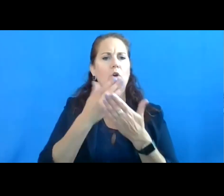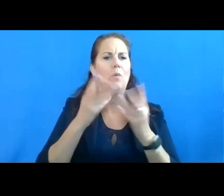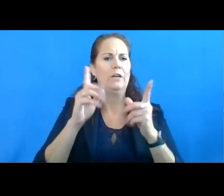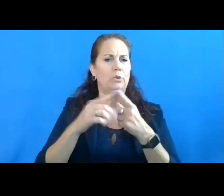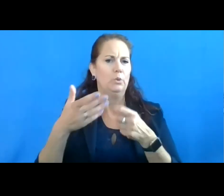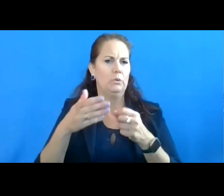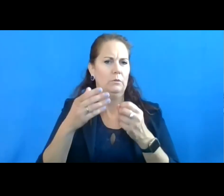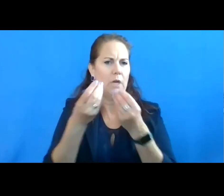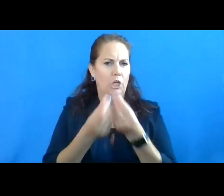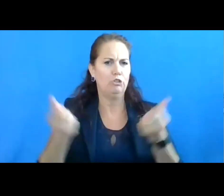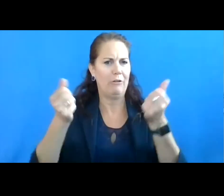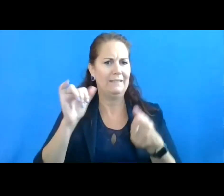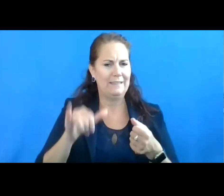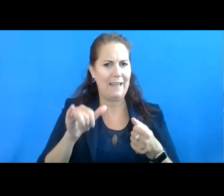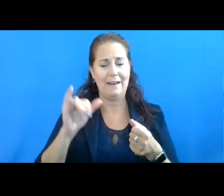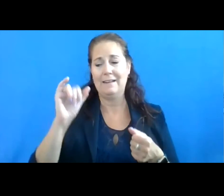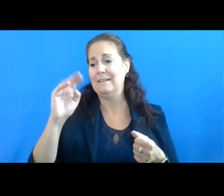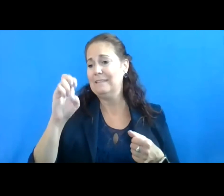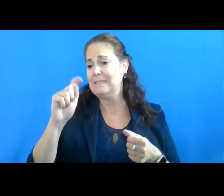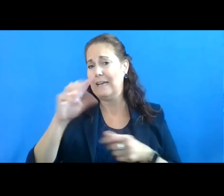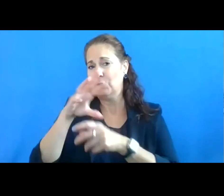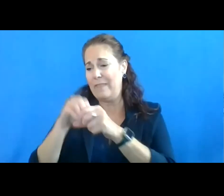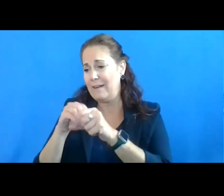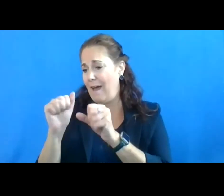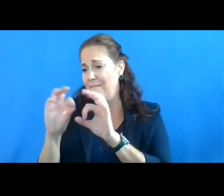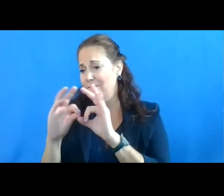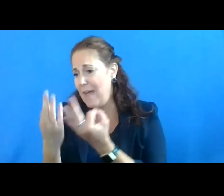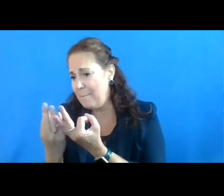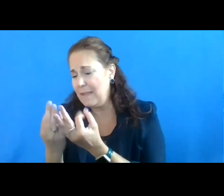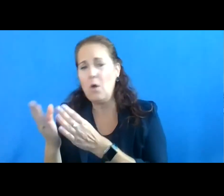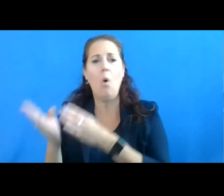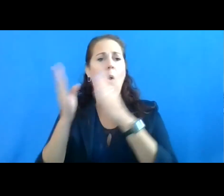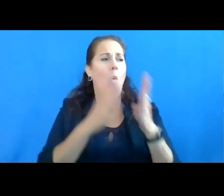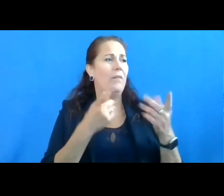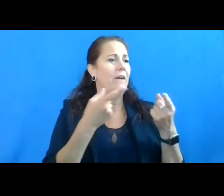Whether the conflict is incest in a family or whether the conflict is about who gets